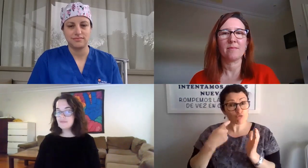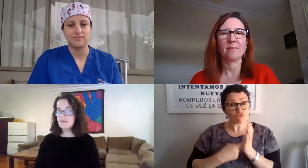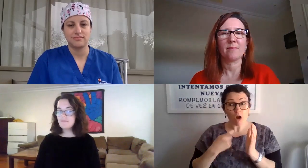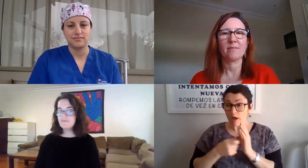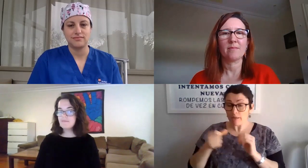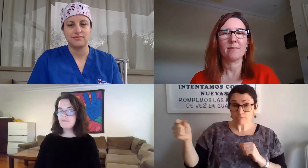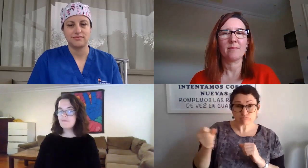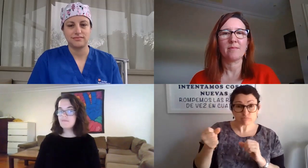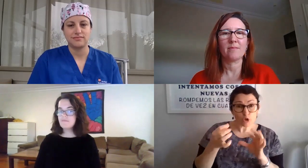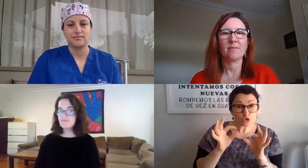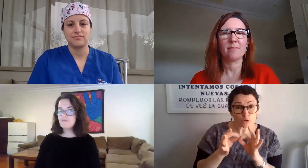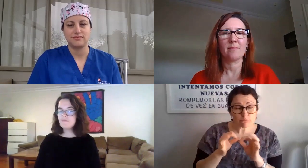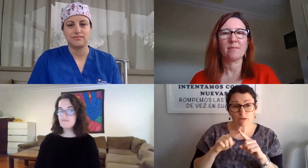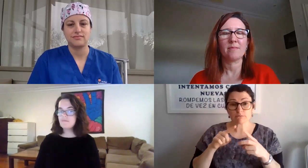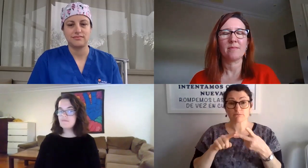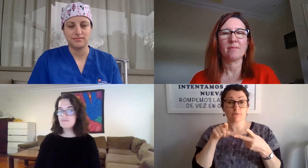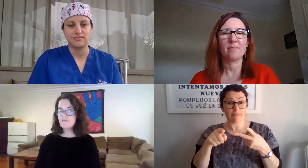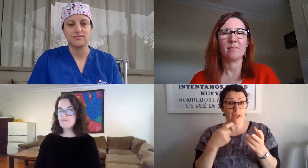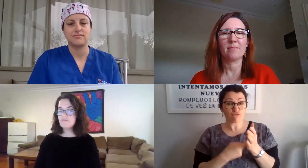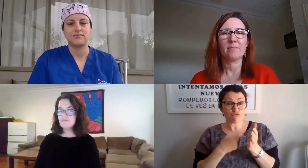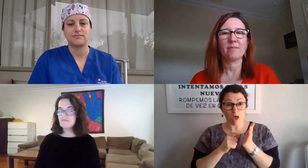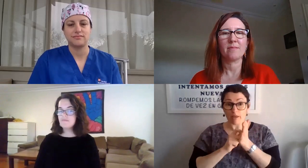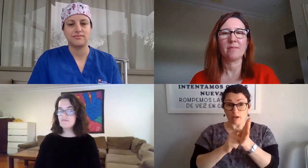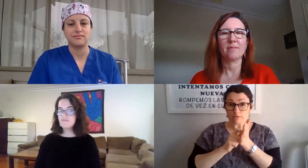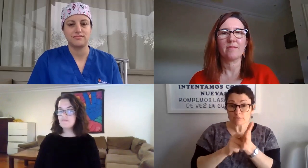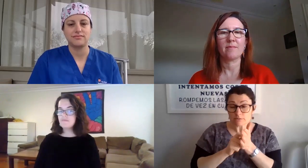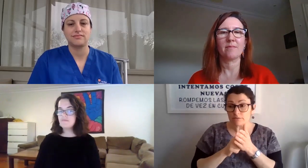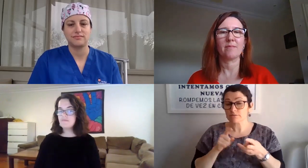deaf just for me um the different communication